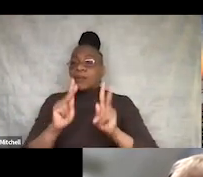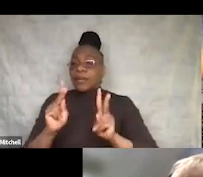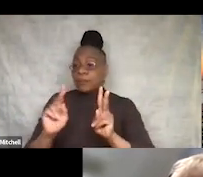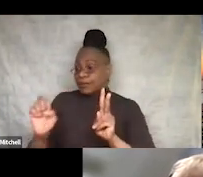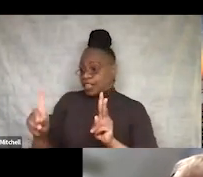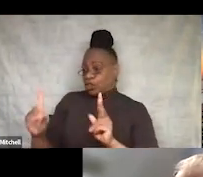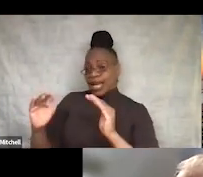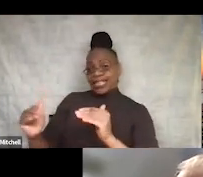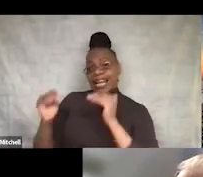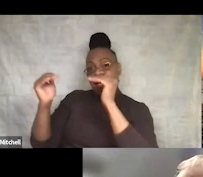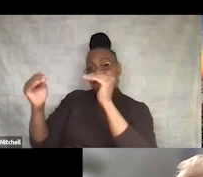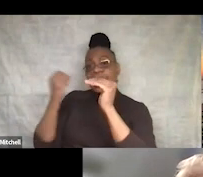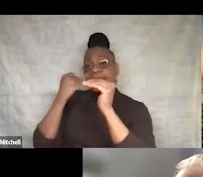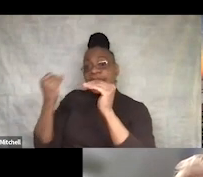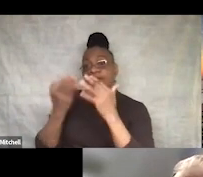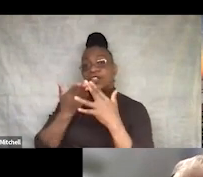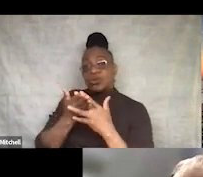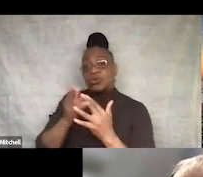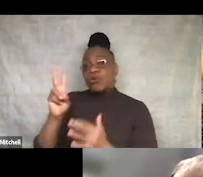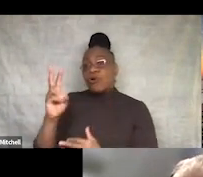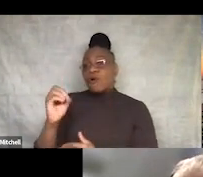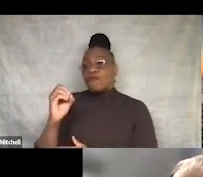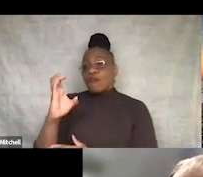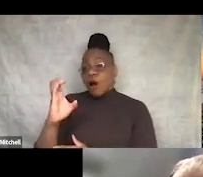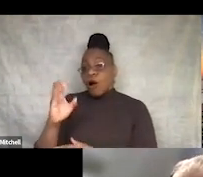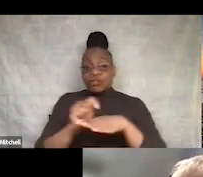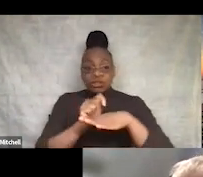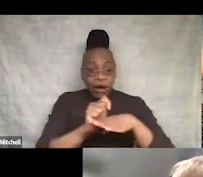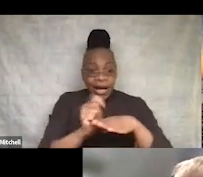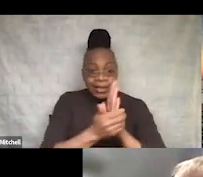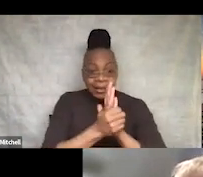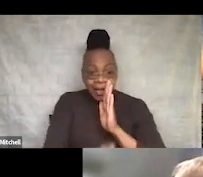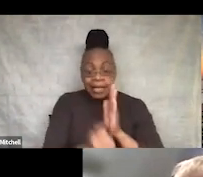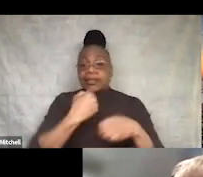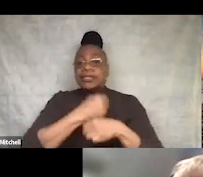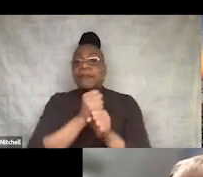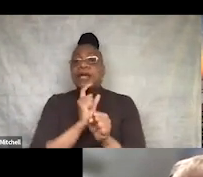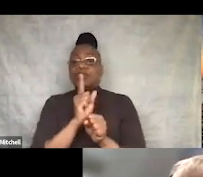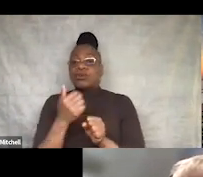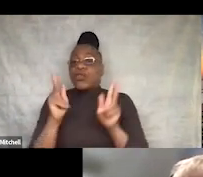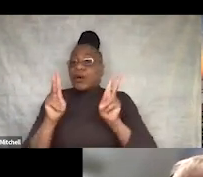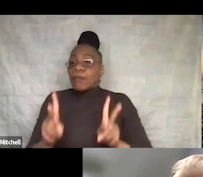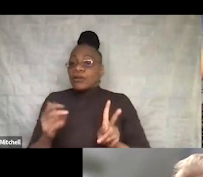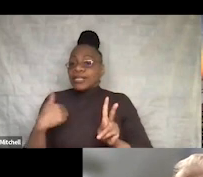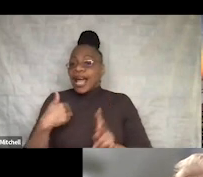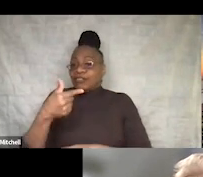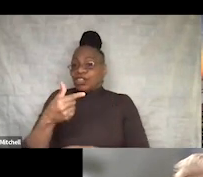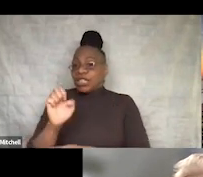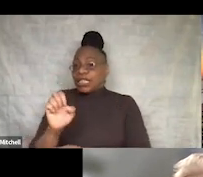whether that's through vocational training skills, making sure that folks have GEDs. Folks who are interested in college,